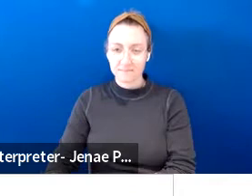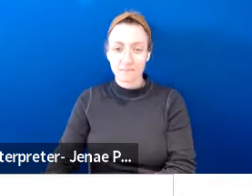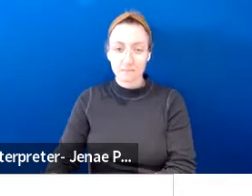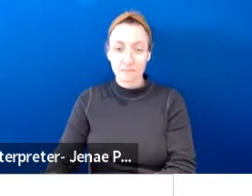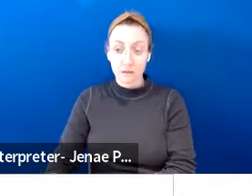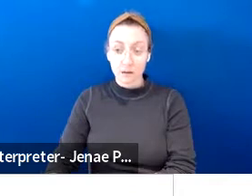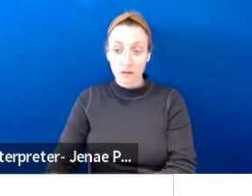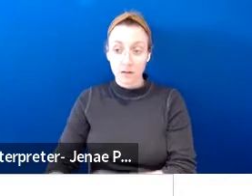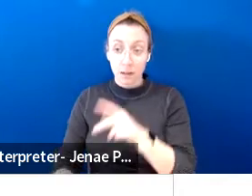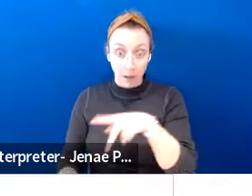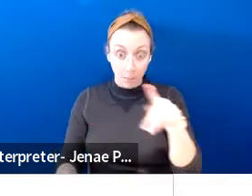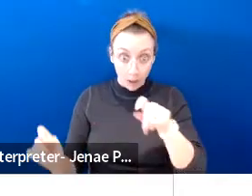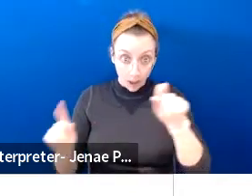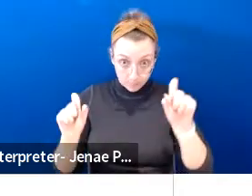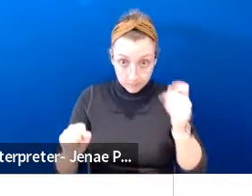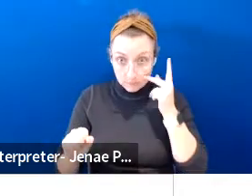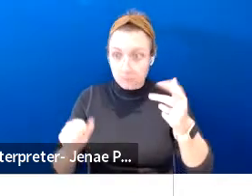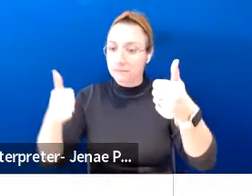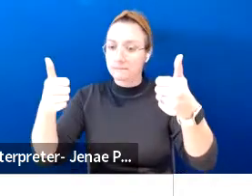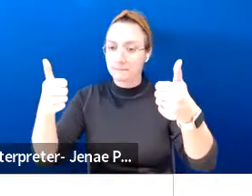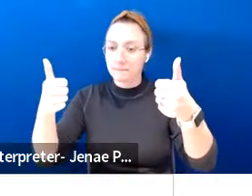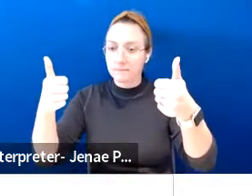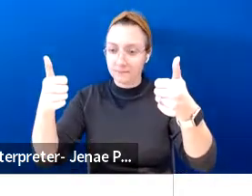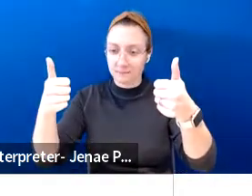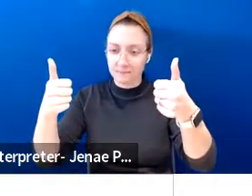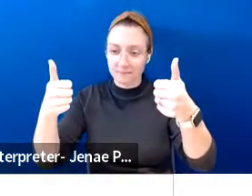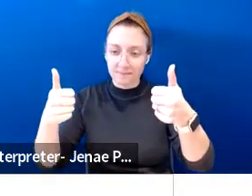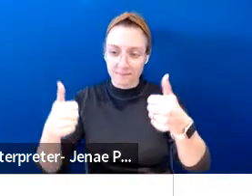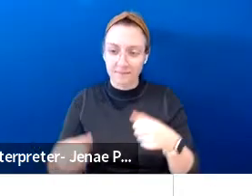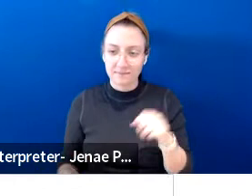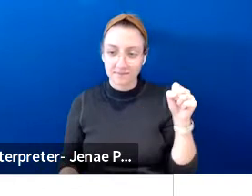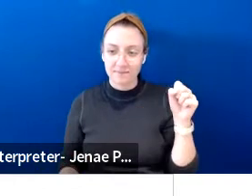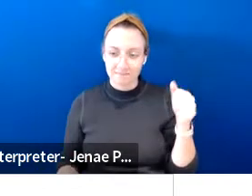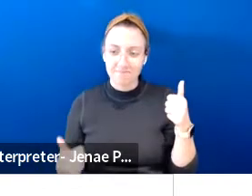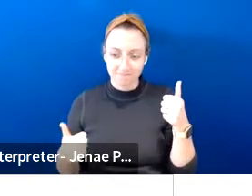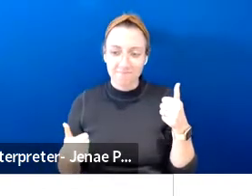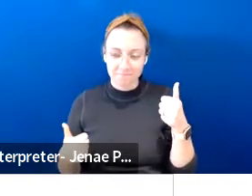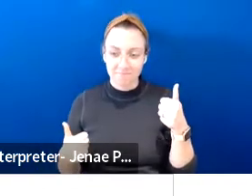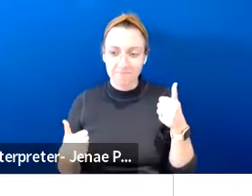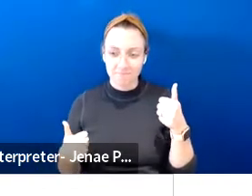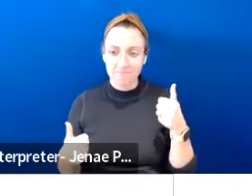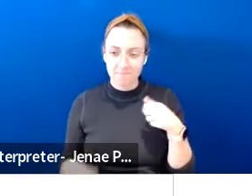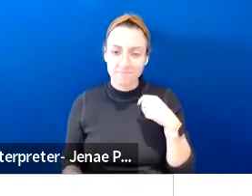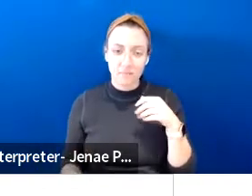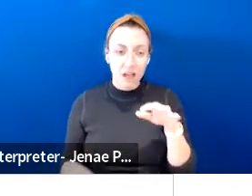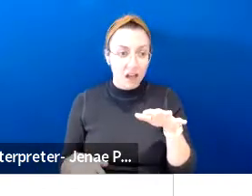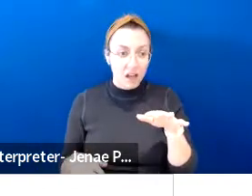Can people see the PowerPoint slides? Is it in a slideshow view